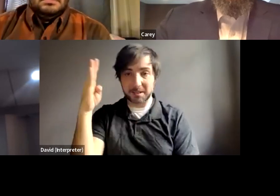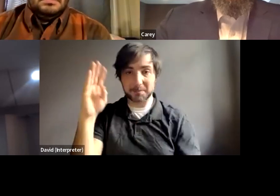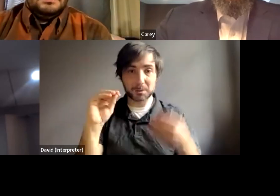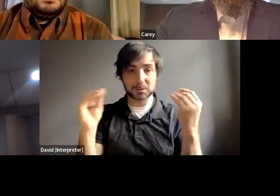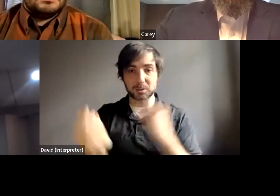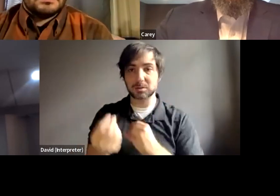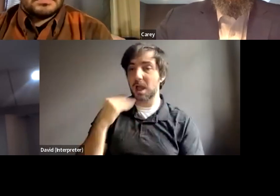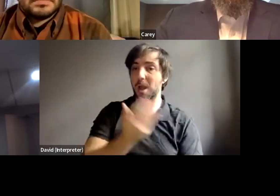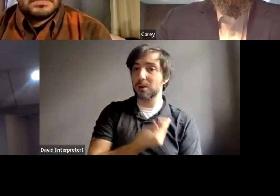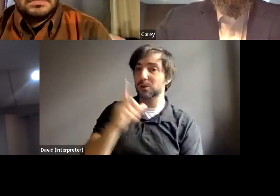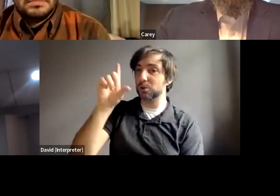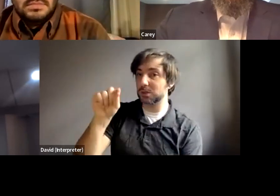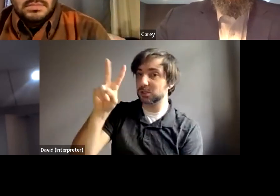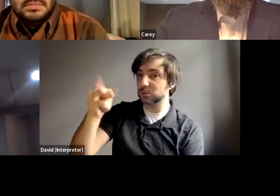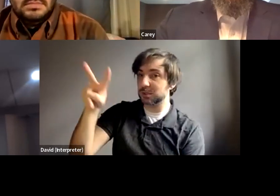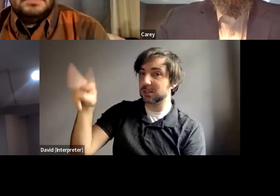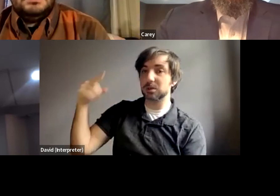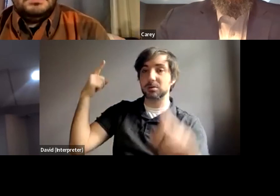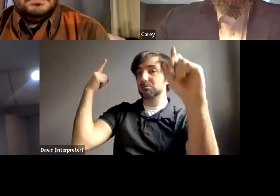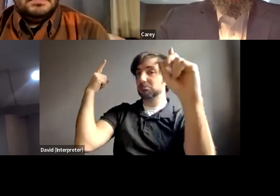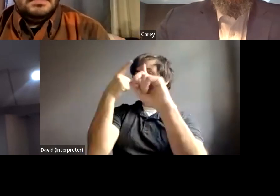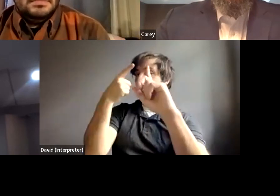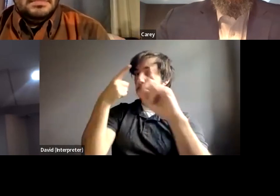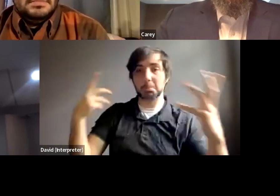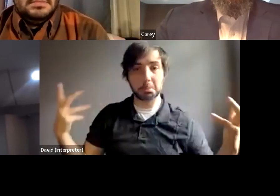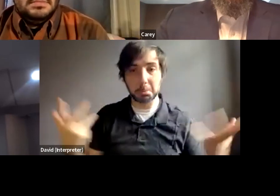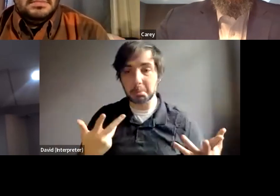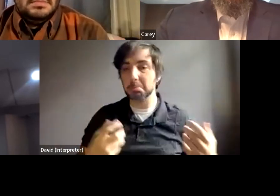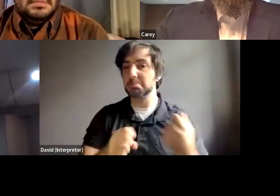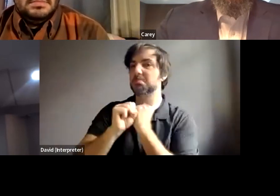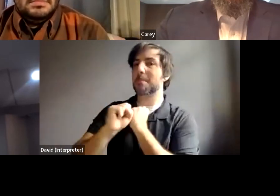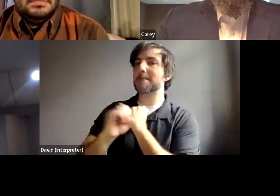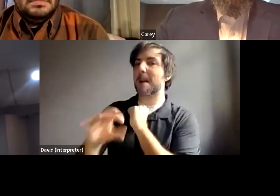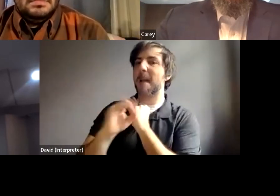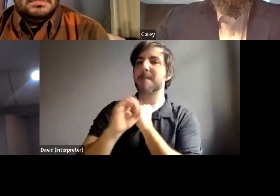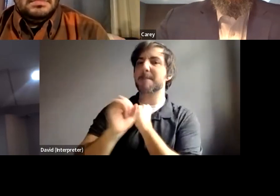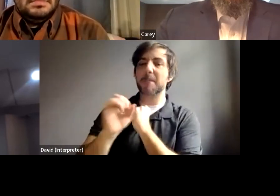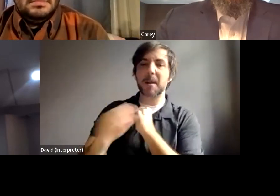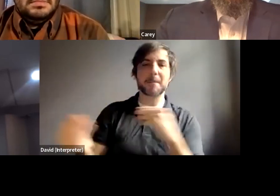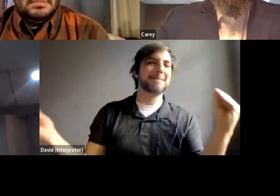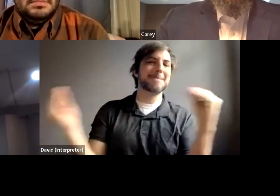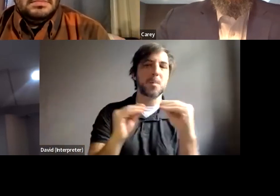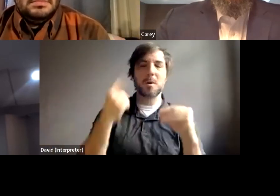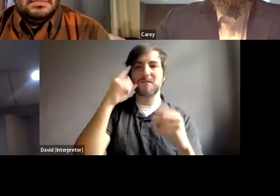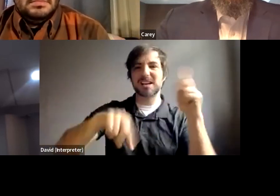2022 goals includes promoting more diversity within our workforce. We are trying to come up